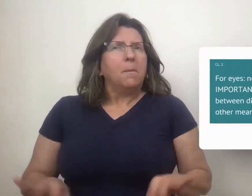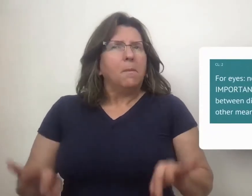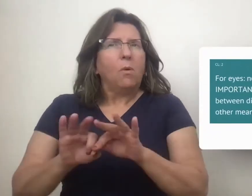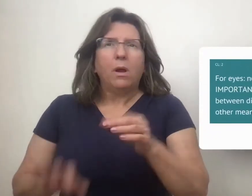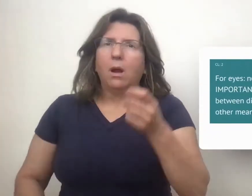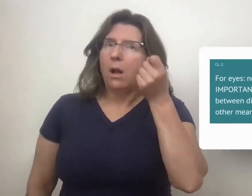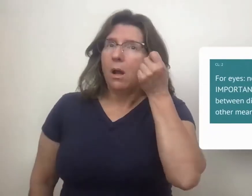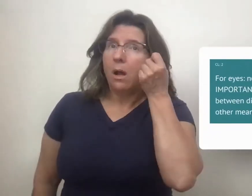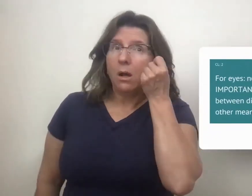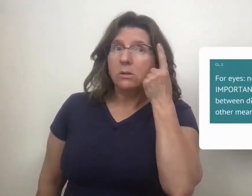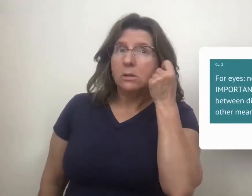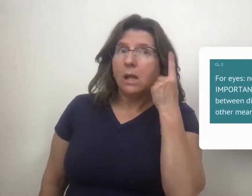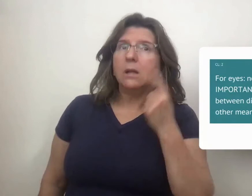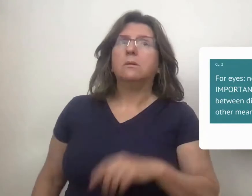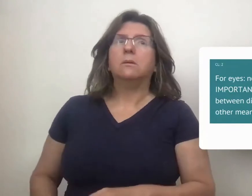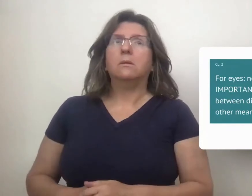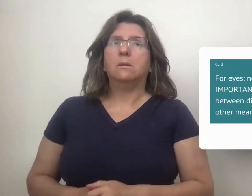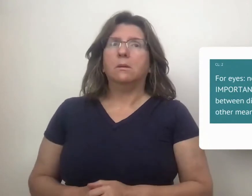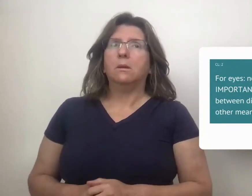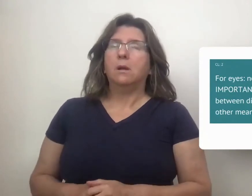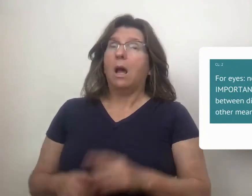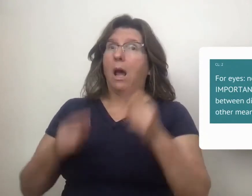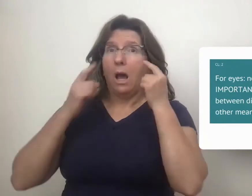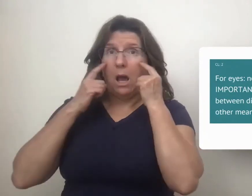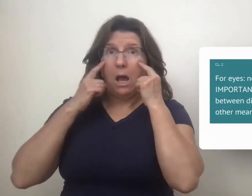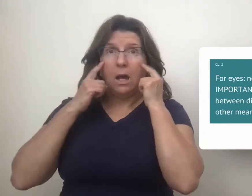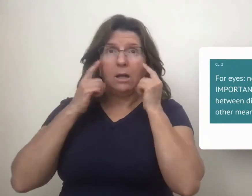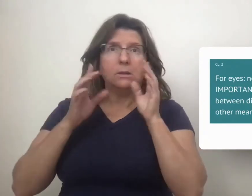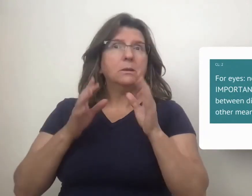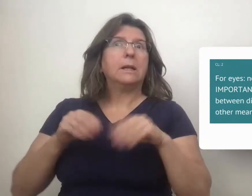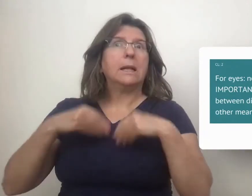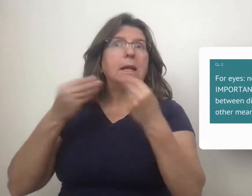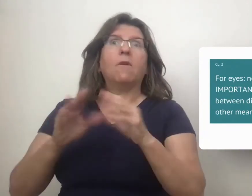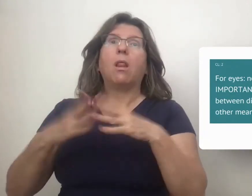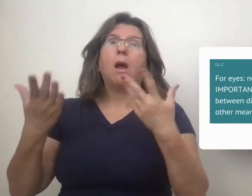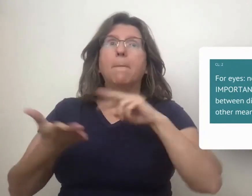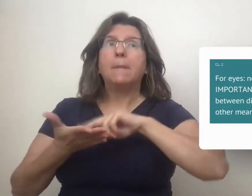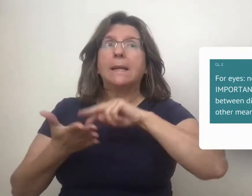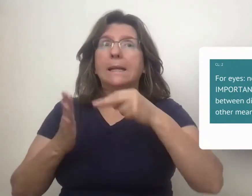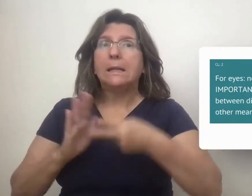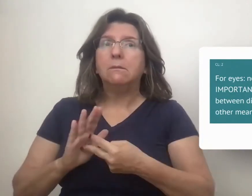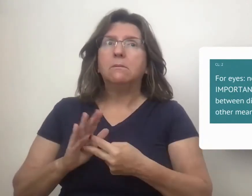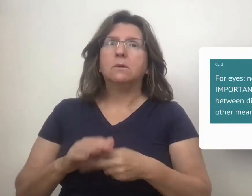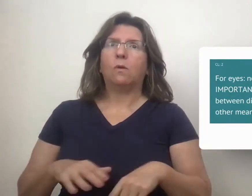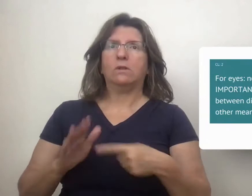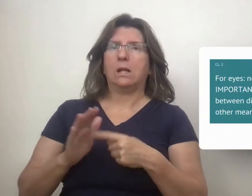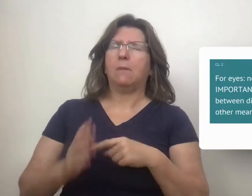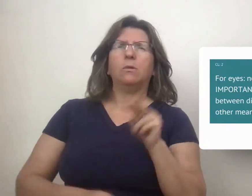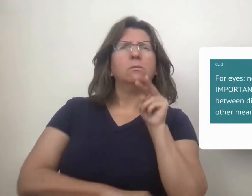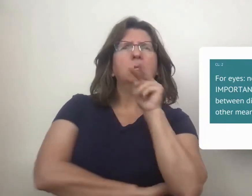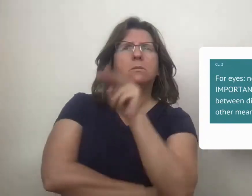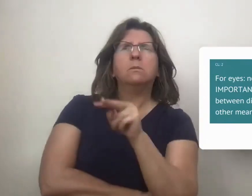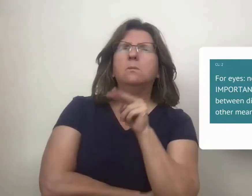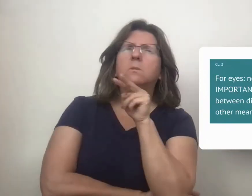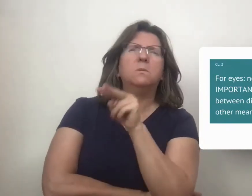In ASL, and for deaf people, the eyes are crucial to meaning.